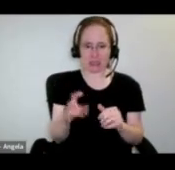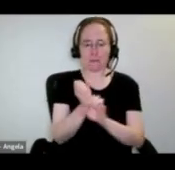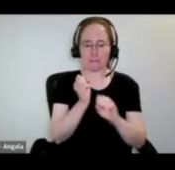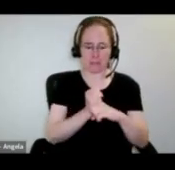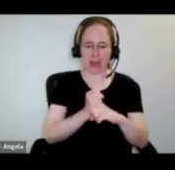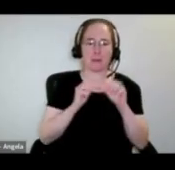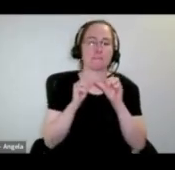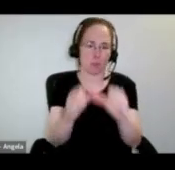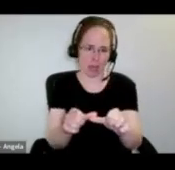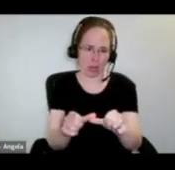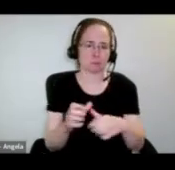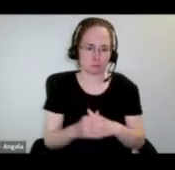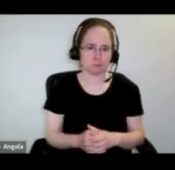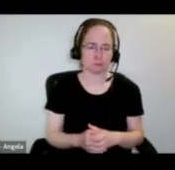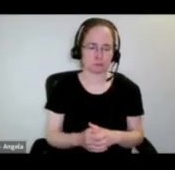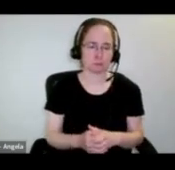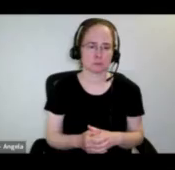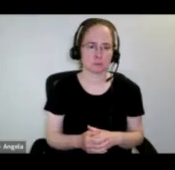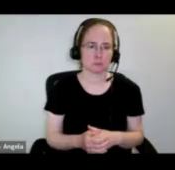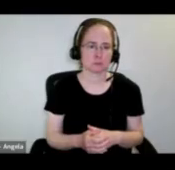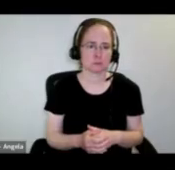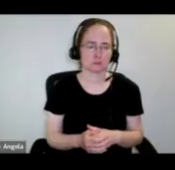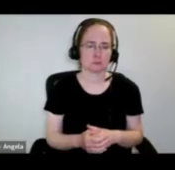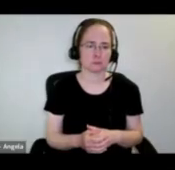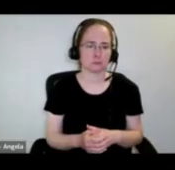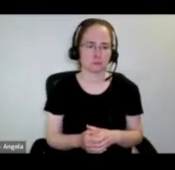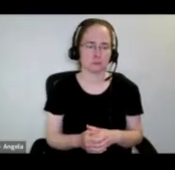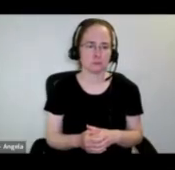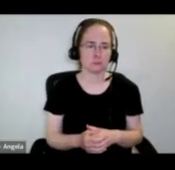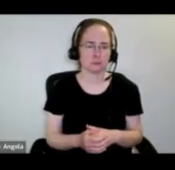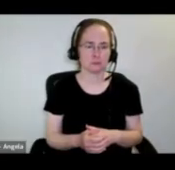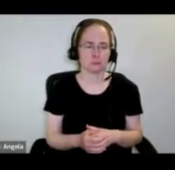Valerie Bradley: And of that 27, 17 made those flexibilities permanent.